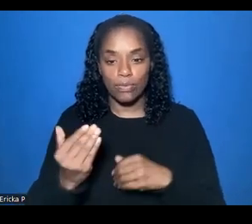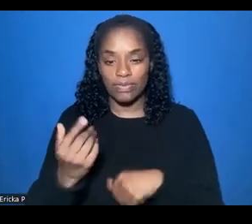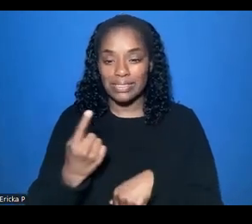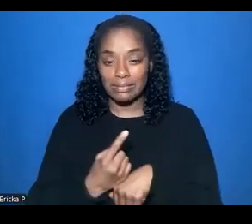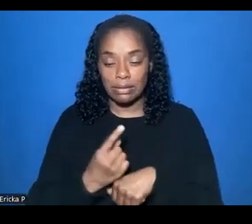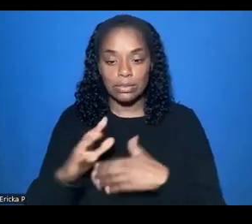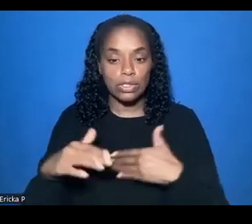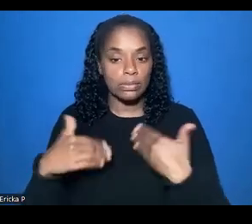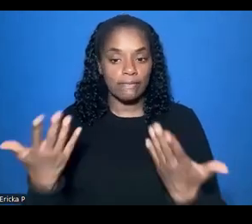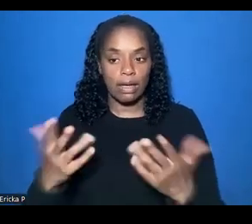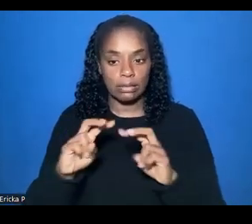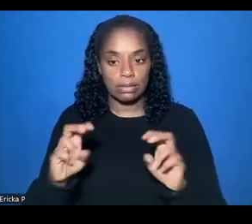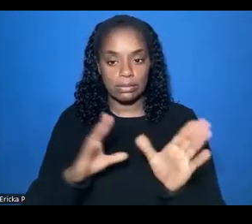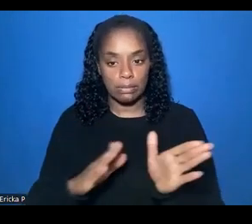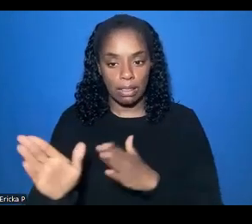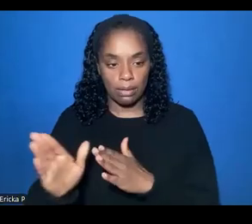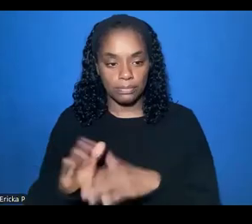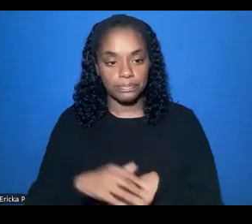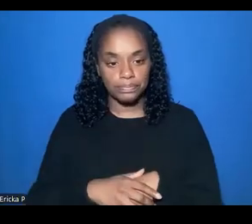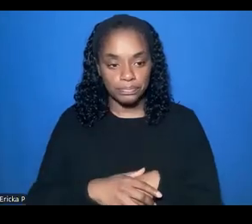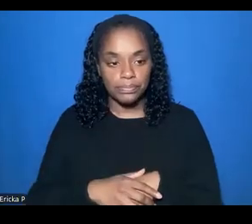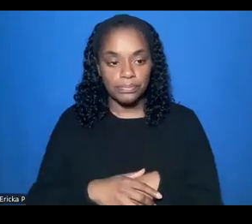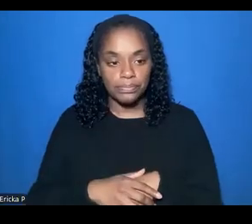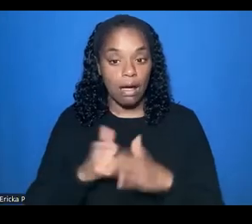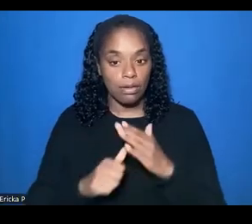to an assessment plan under Special Education law.